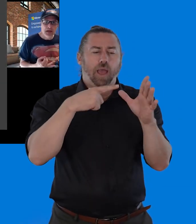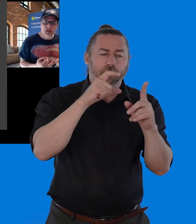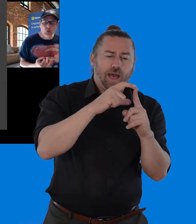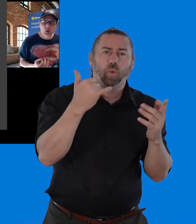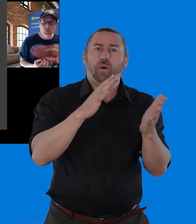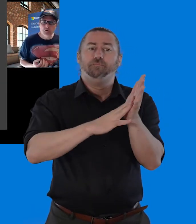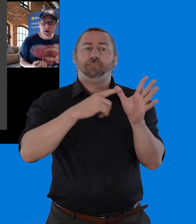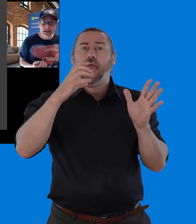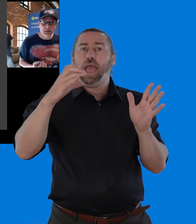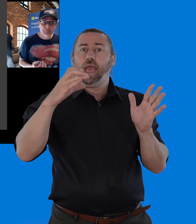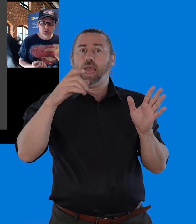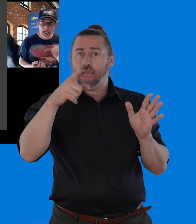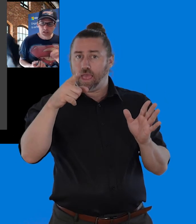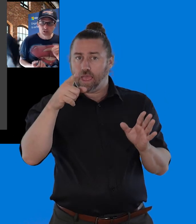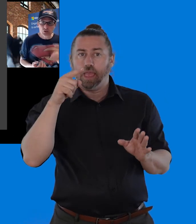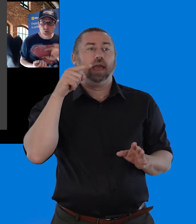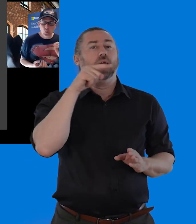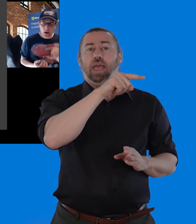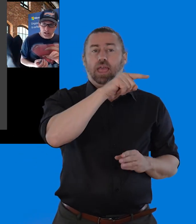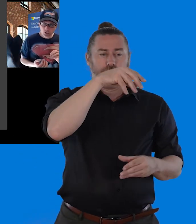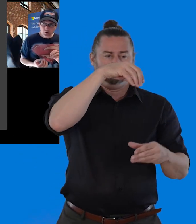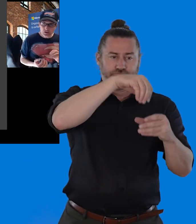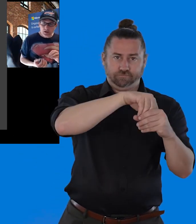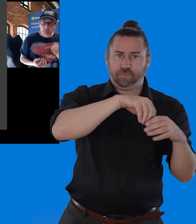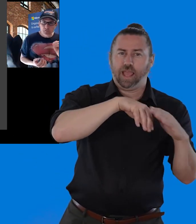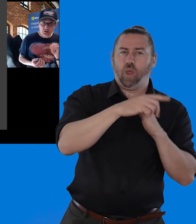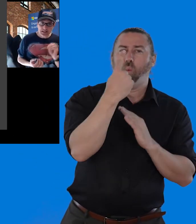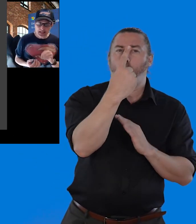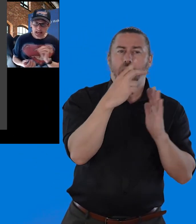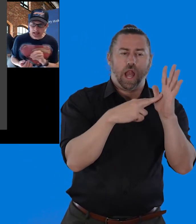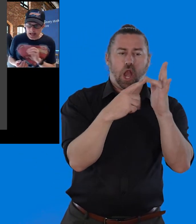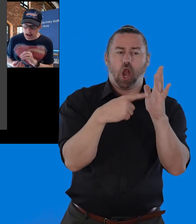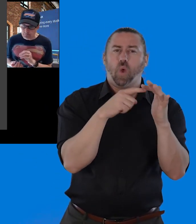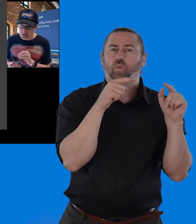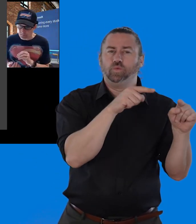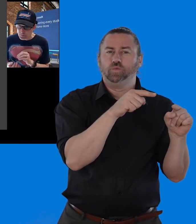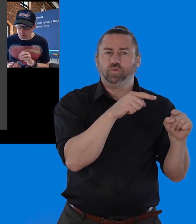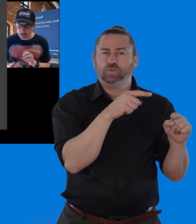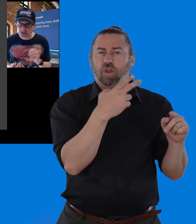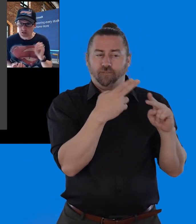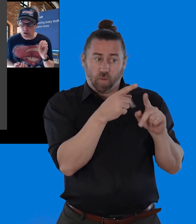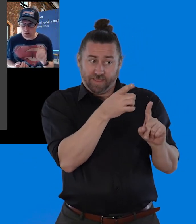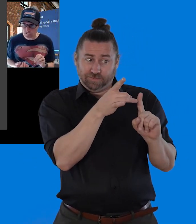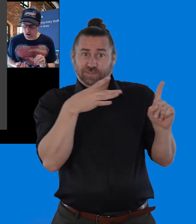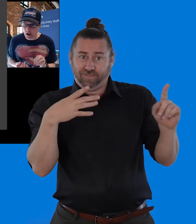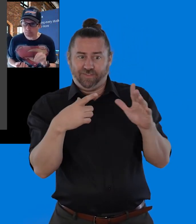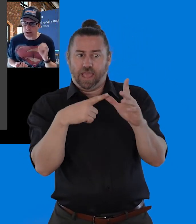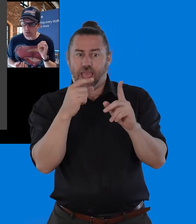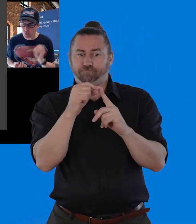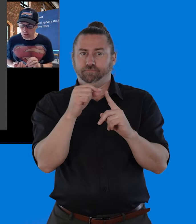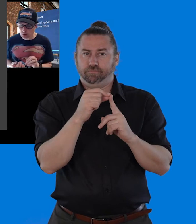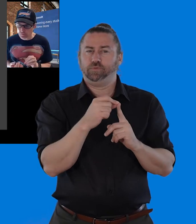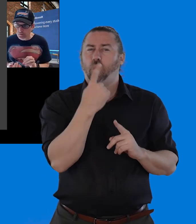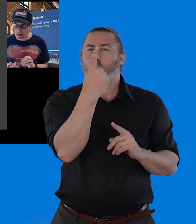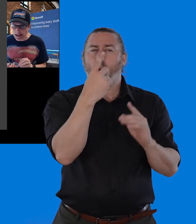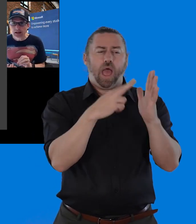then you will find it built into OneNote for those dedicated apps. Alright, so OneNote for iPad, OneNote for Mac,